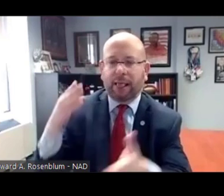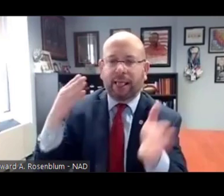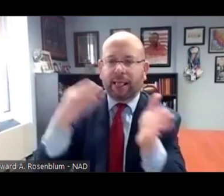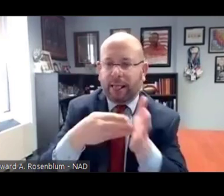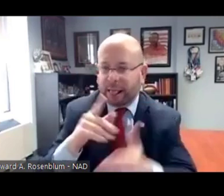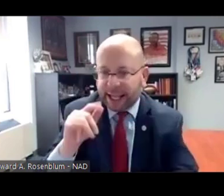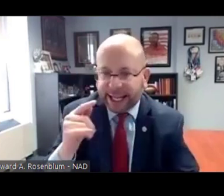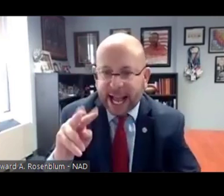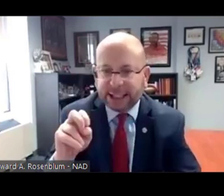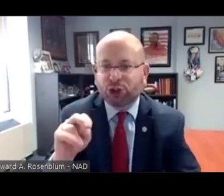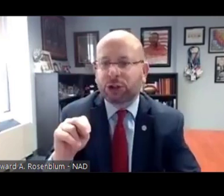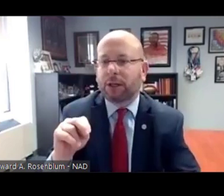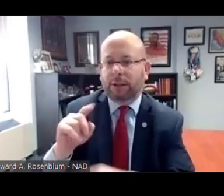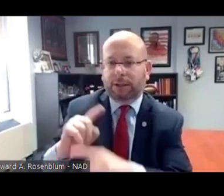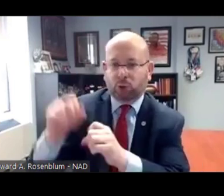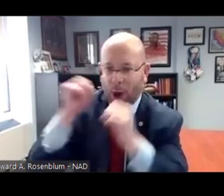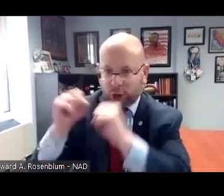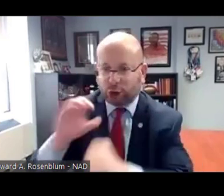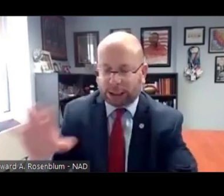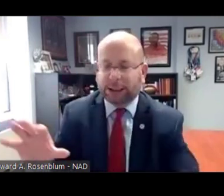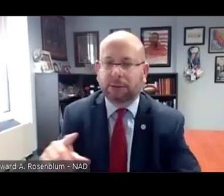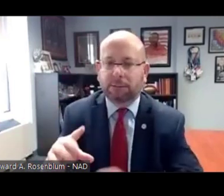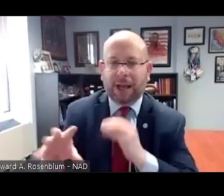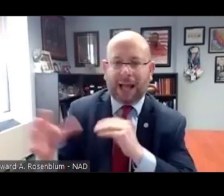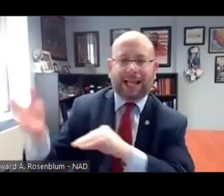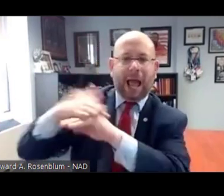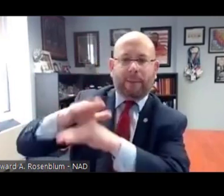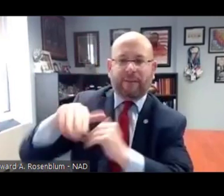Congress , the political process. the litigation process.